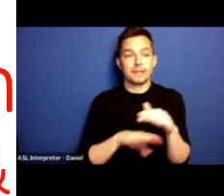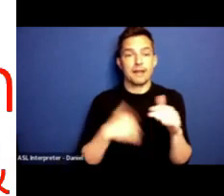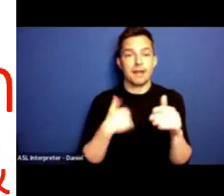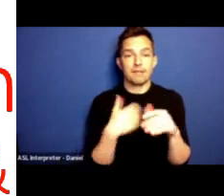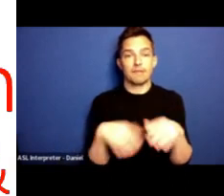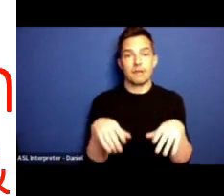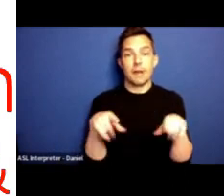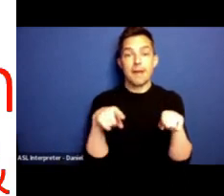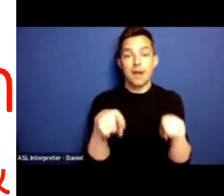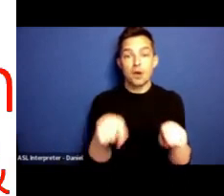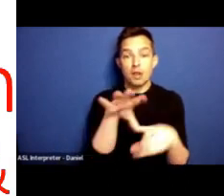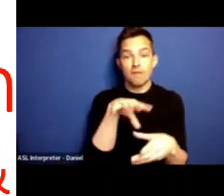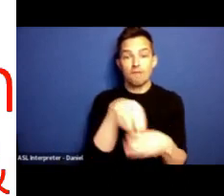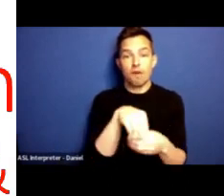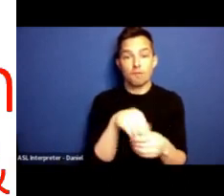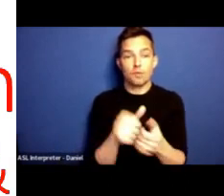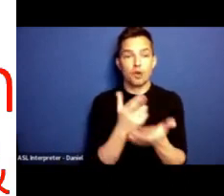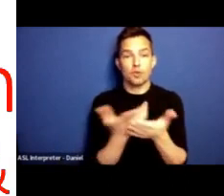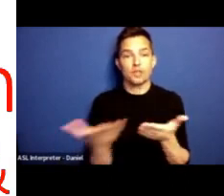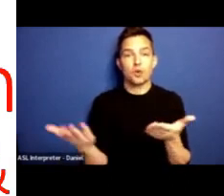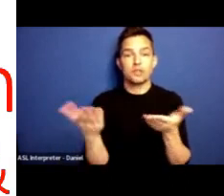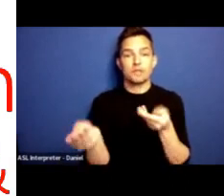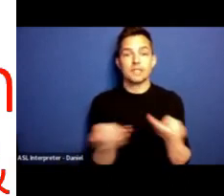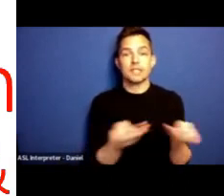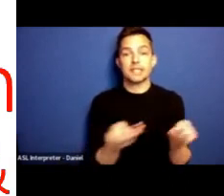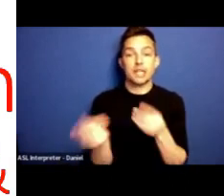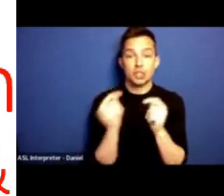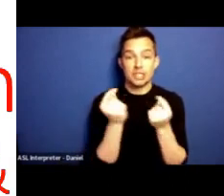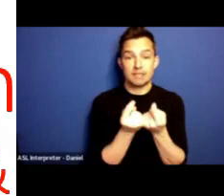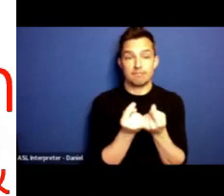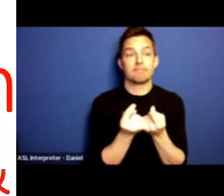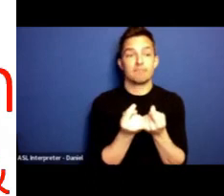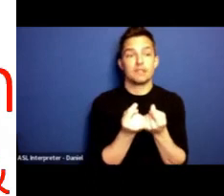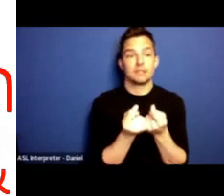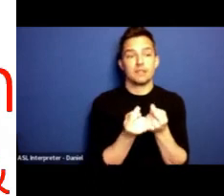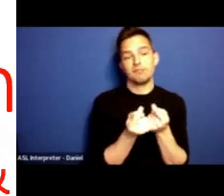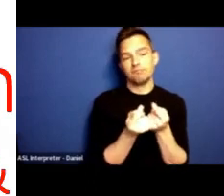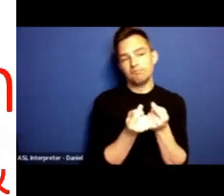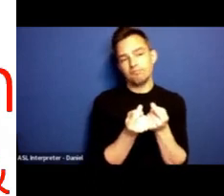involvement with our resource facilitation team, that staff